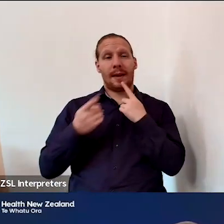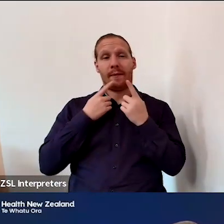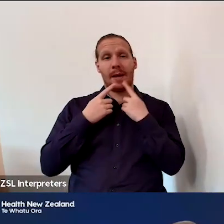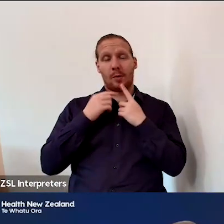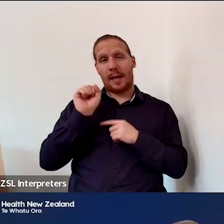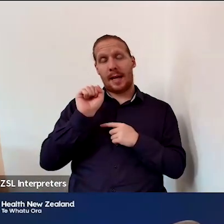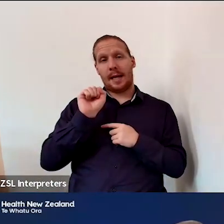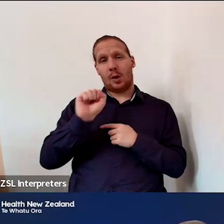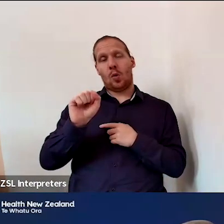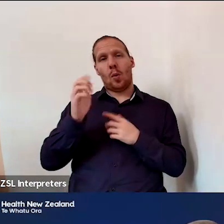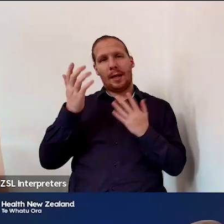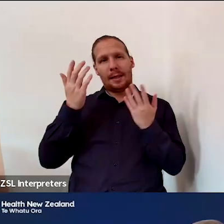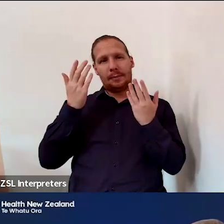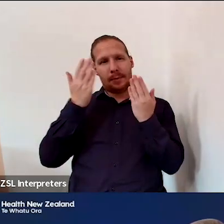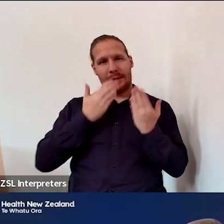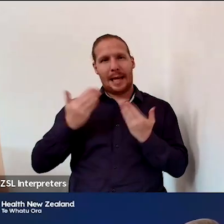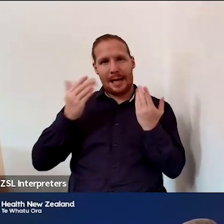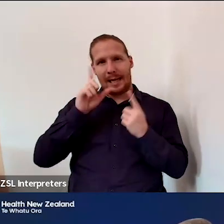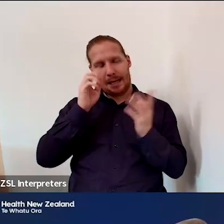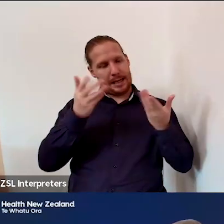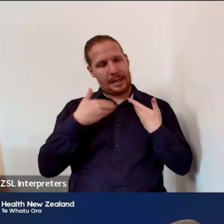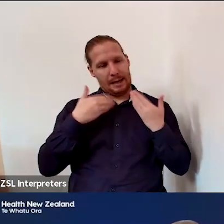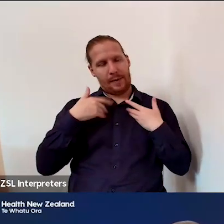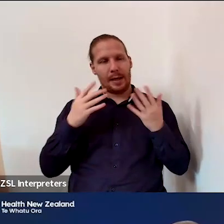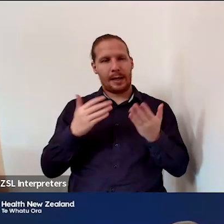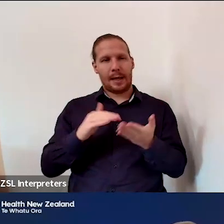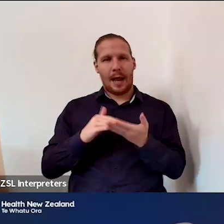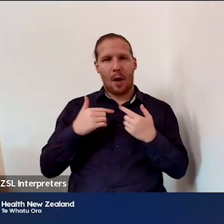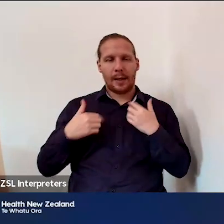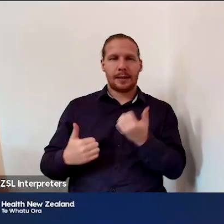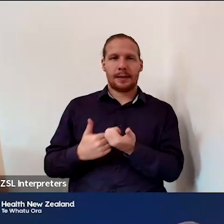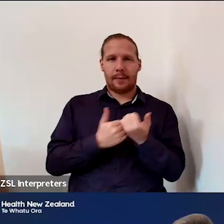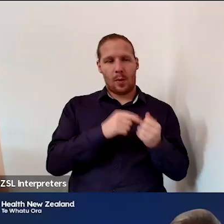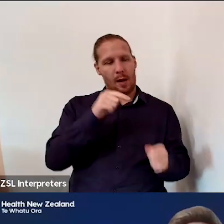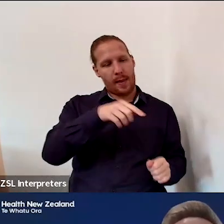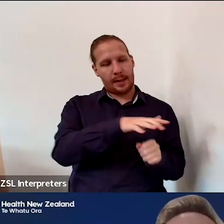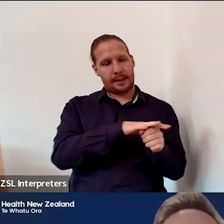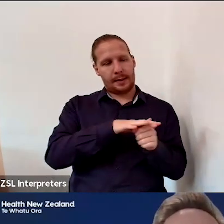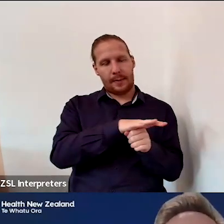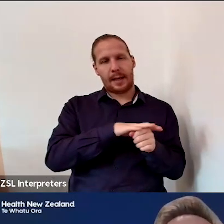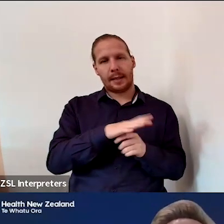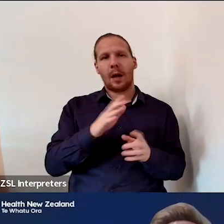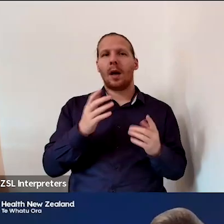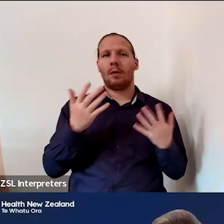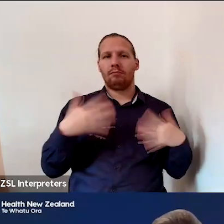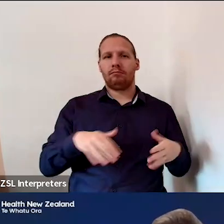to support, what we do in that space, is particularly helpful,